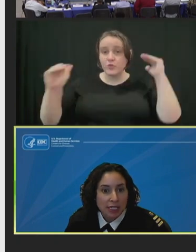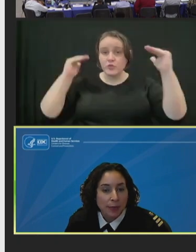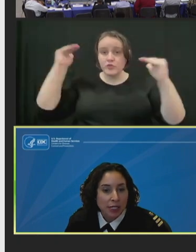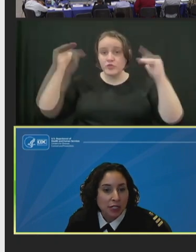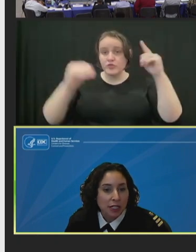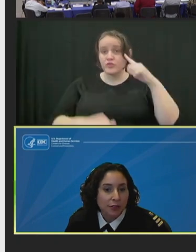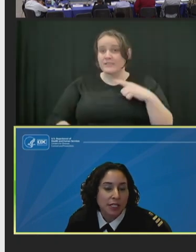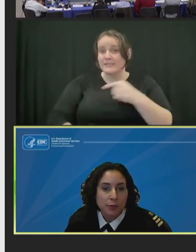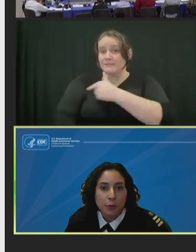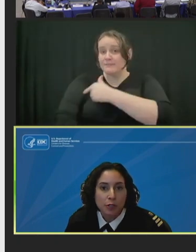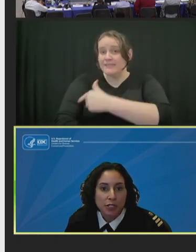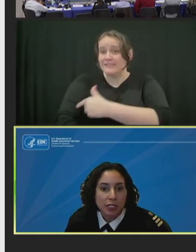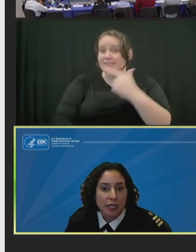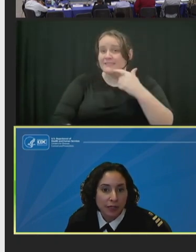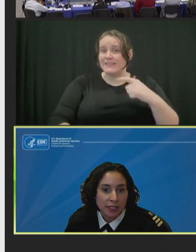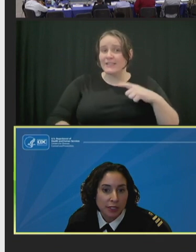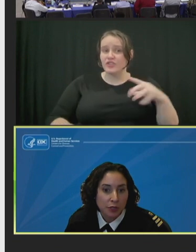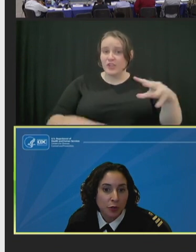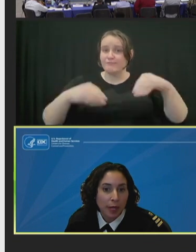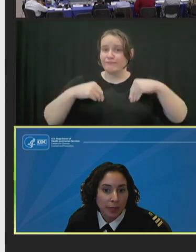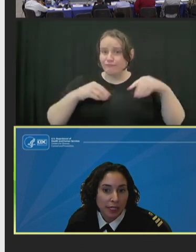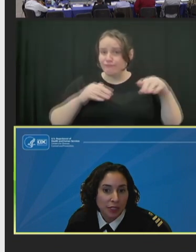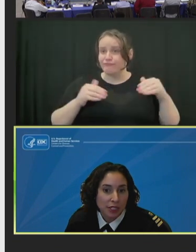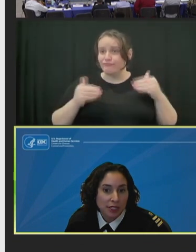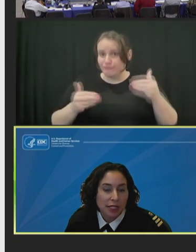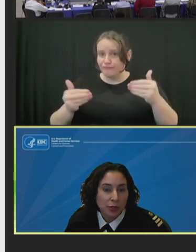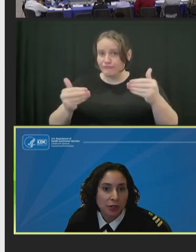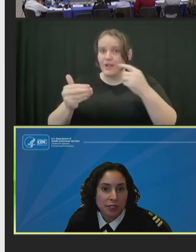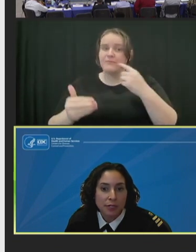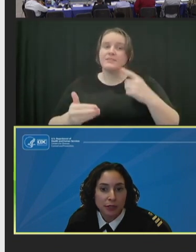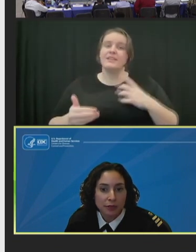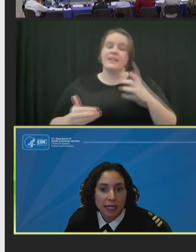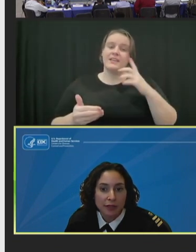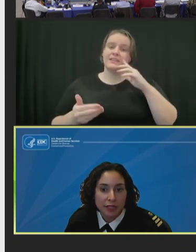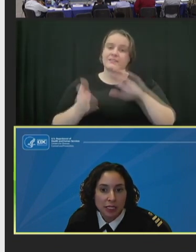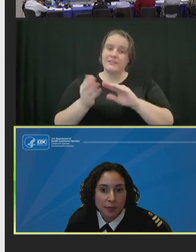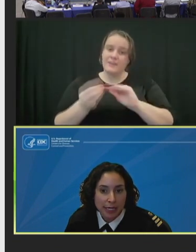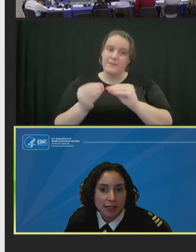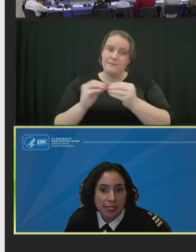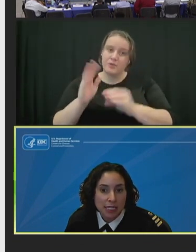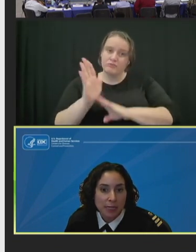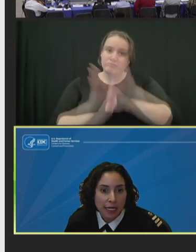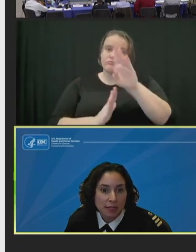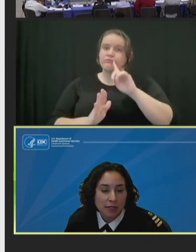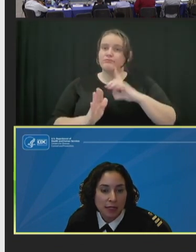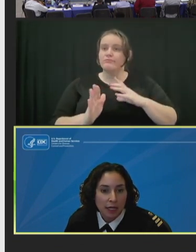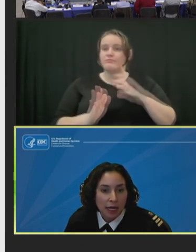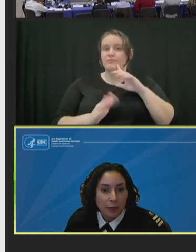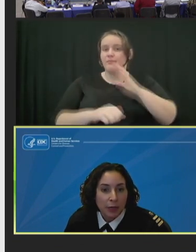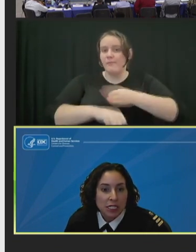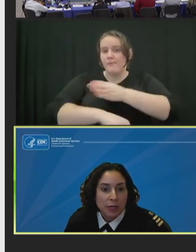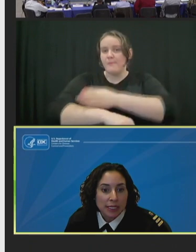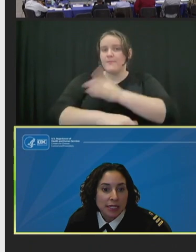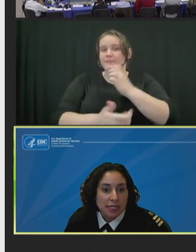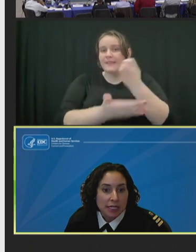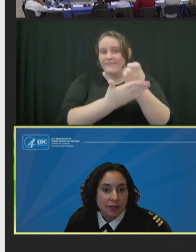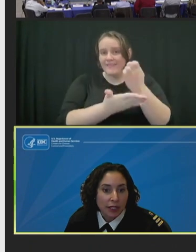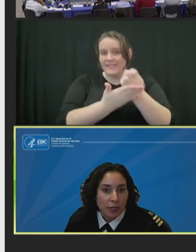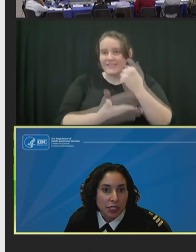especially for disproportionately affected adult populations, in order to build the evidence base in this space. We expected this evaluation